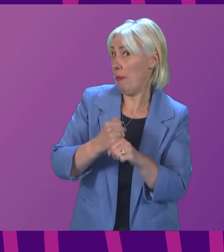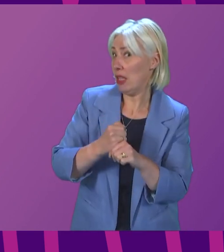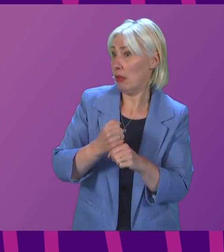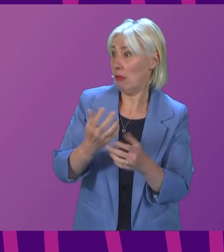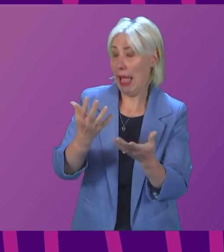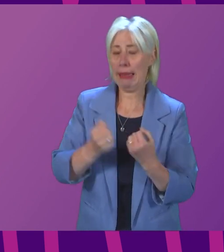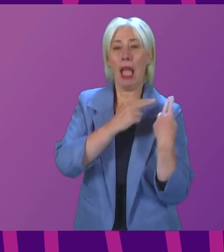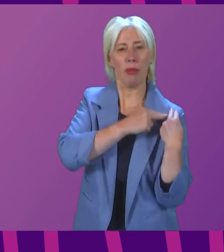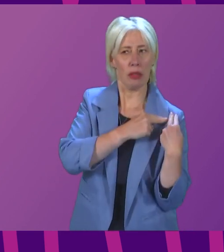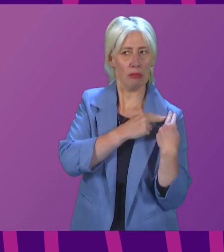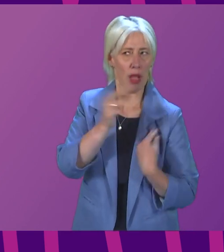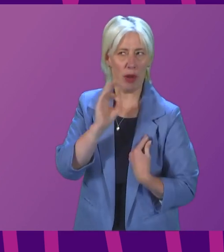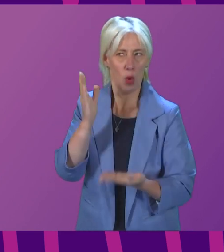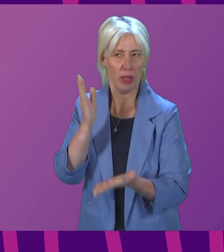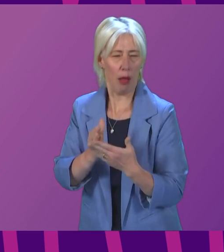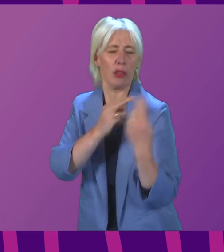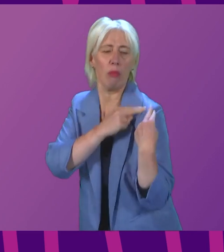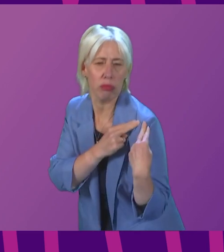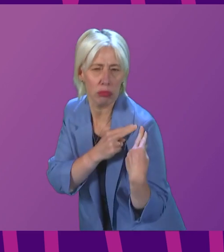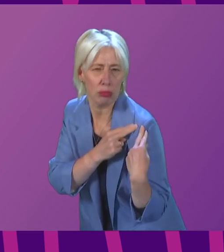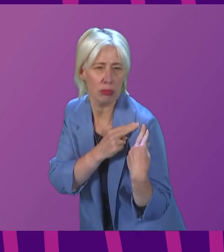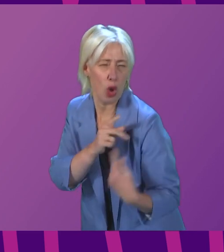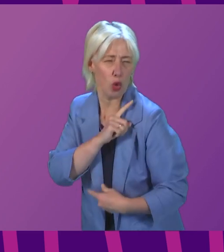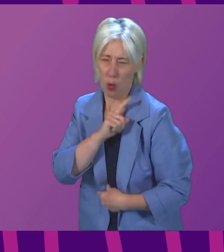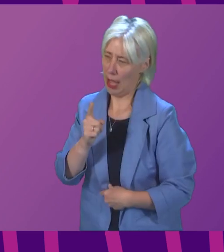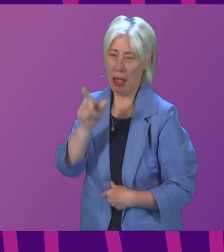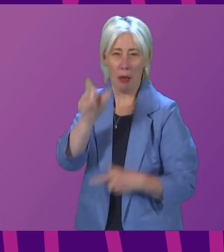Why does she think that it is acceptable that, while people need help with the cost of living,